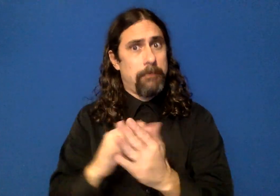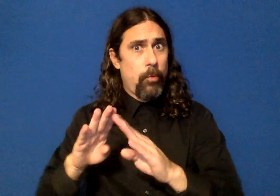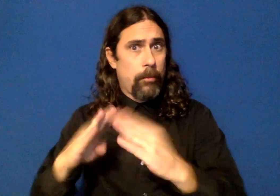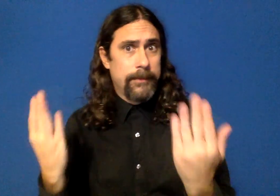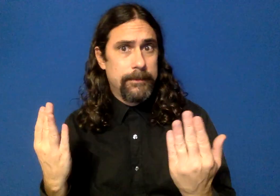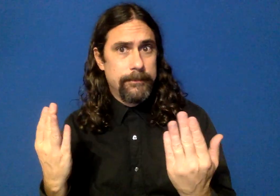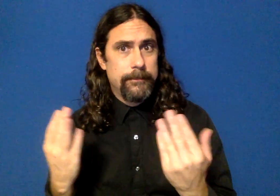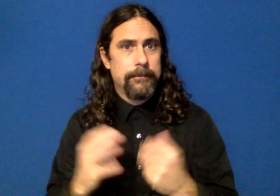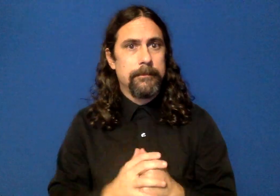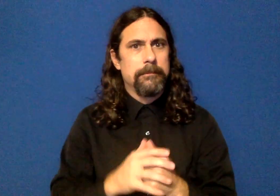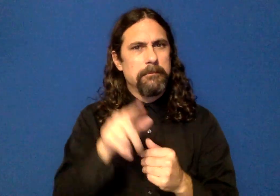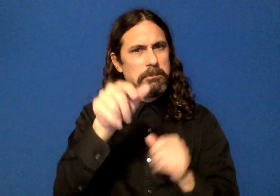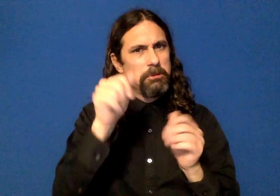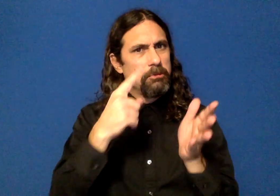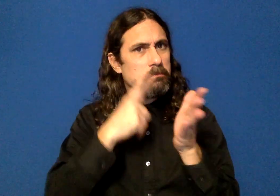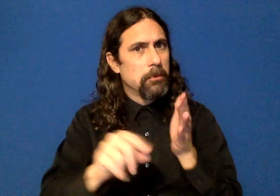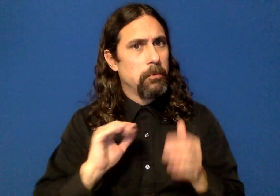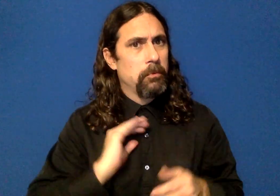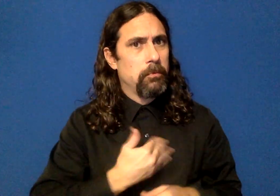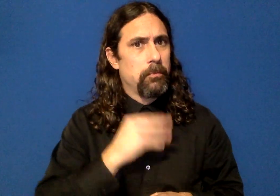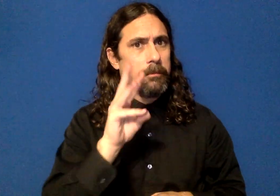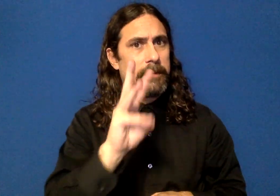Visit our website to learn more.